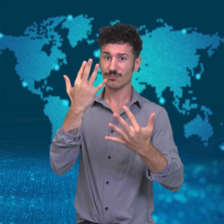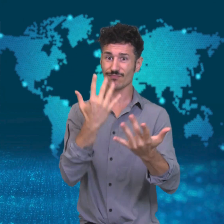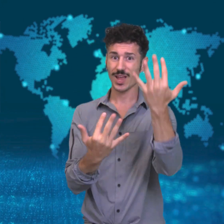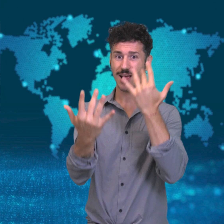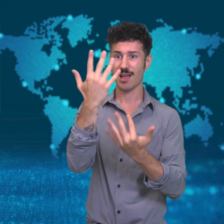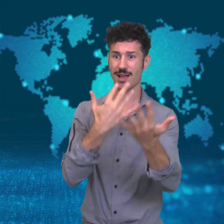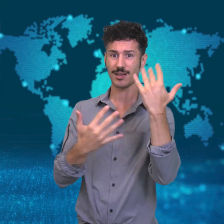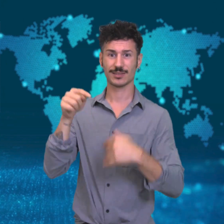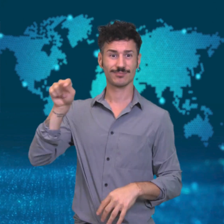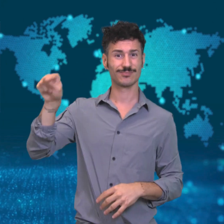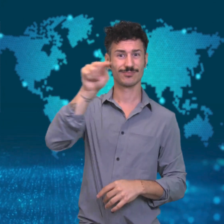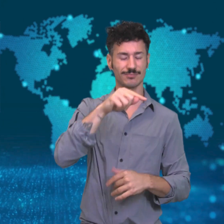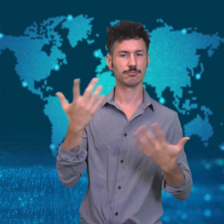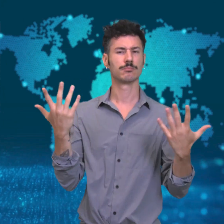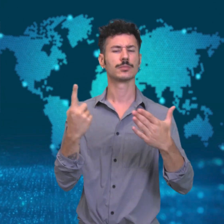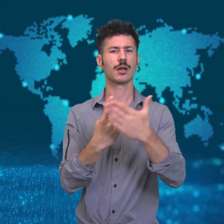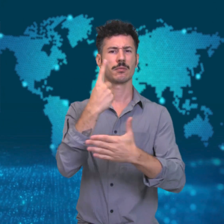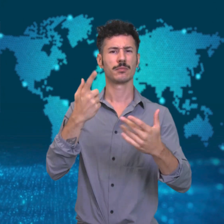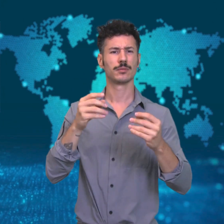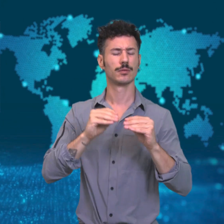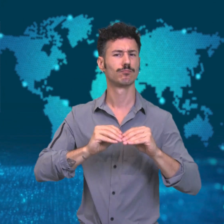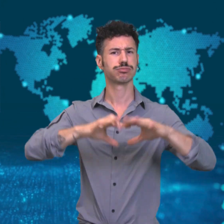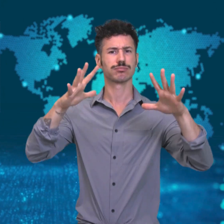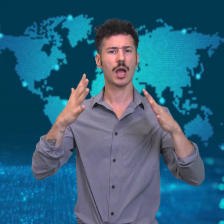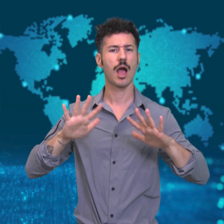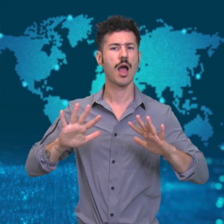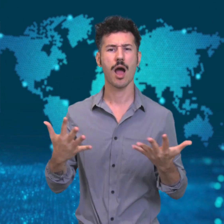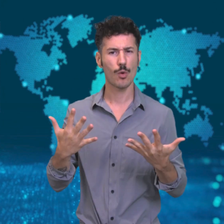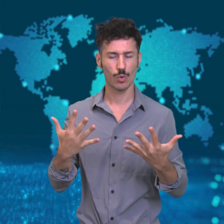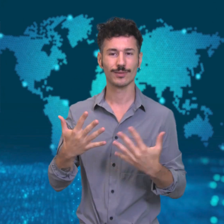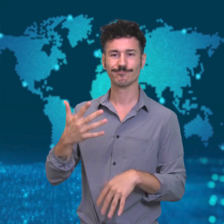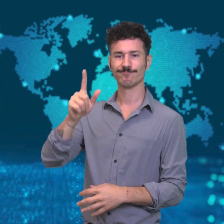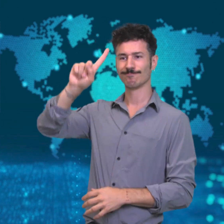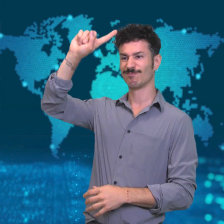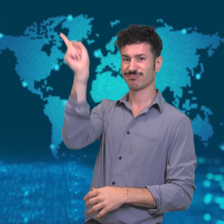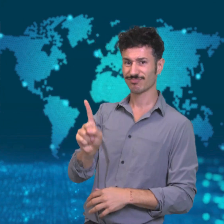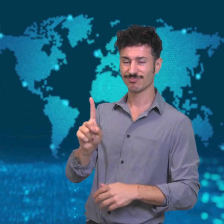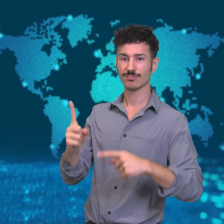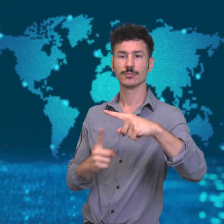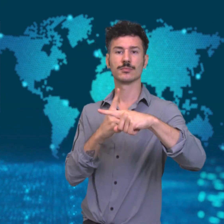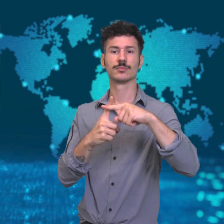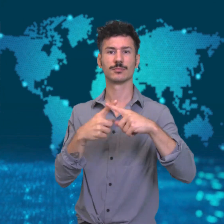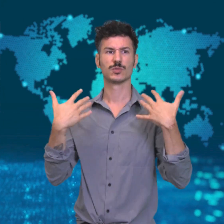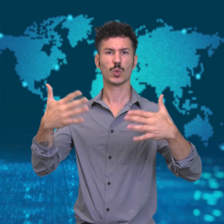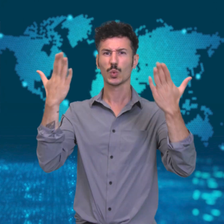Many of the fires were sparked by a heatwave combined with